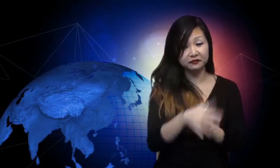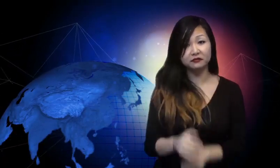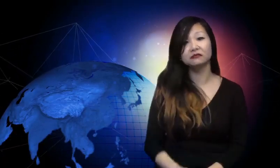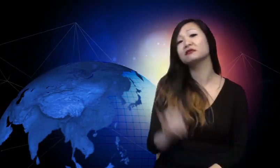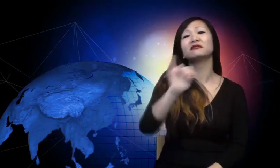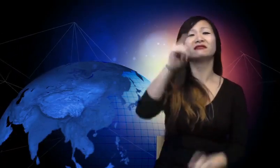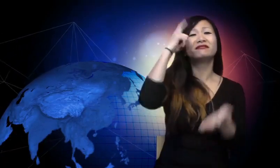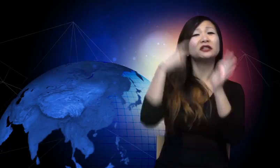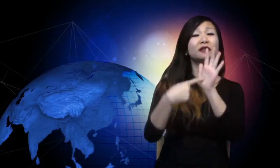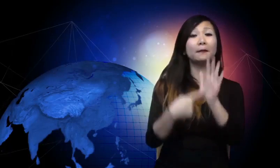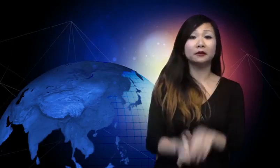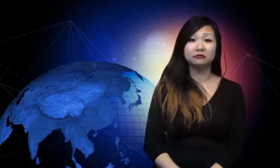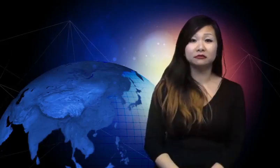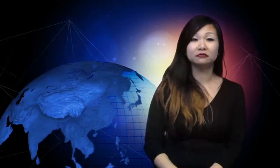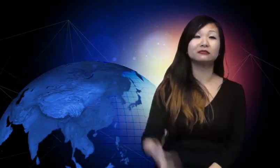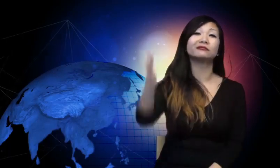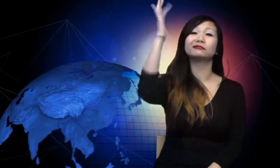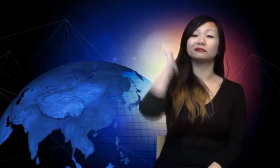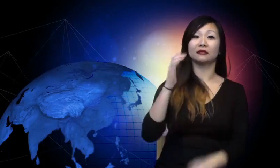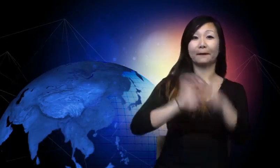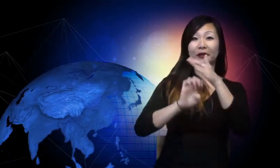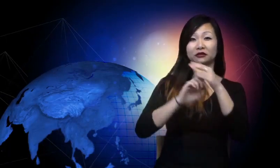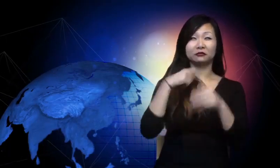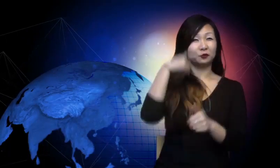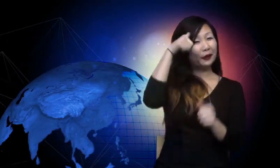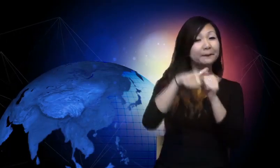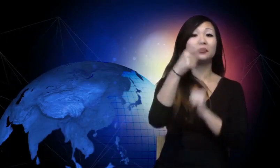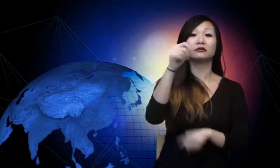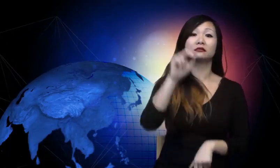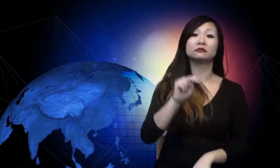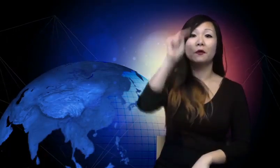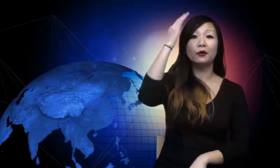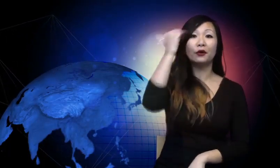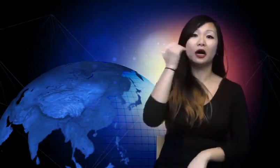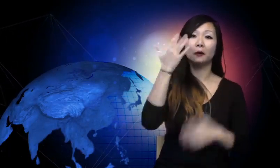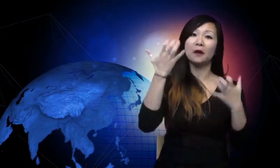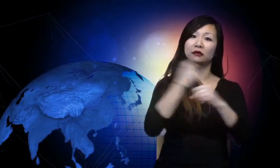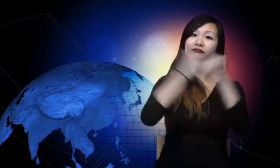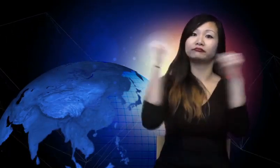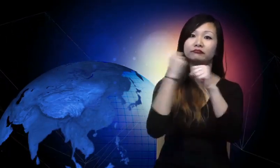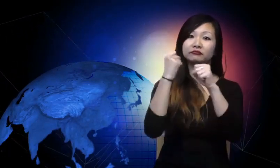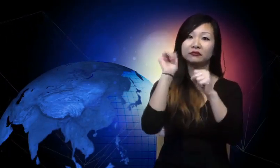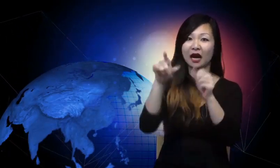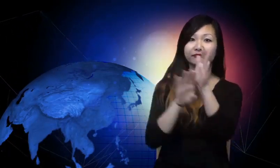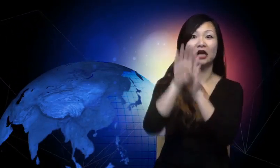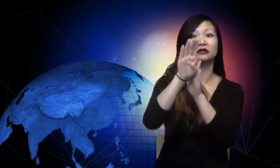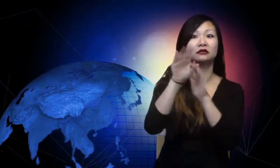For instance, North Korea detonated their first atomic bomb when I was in elementary school.